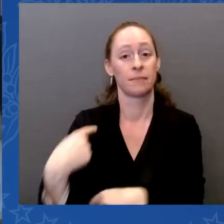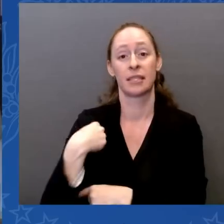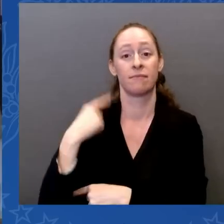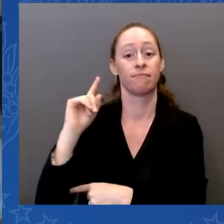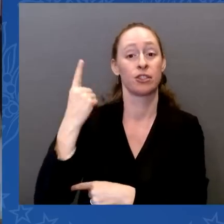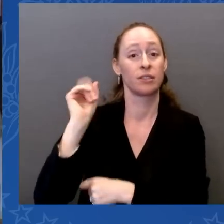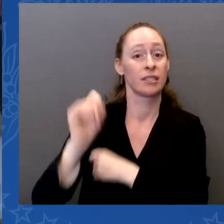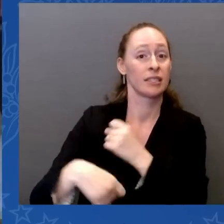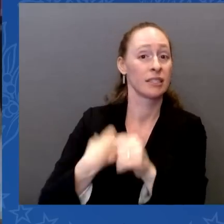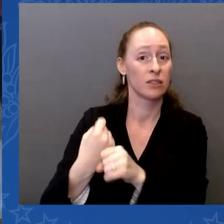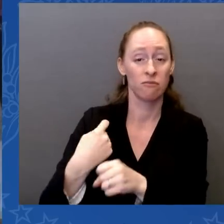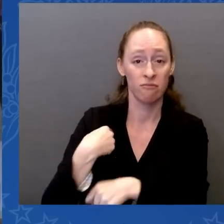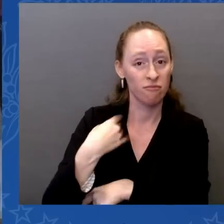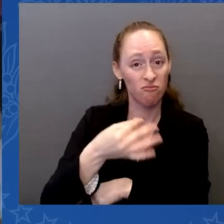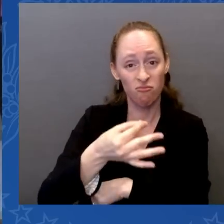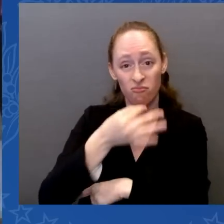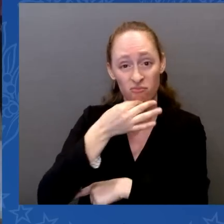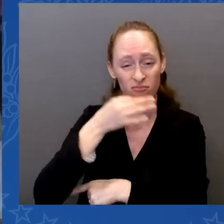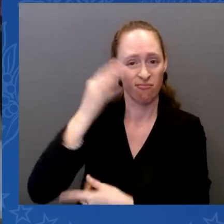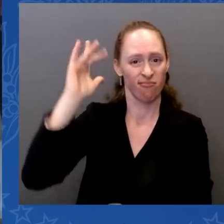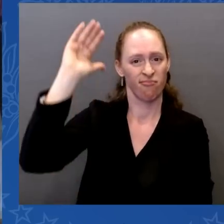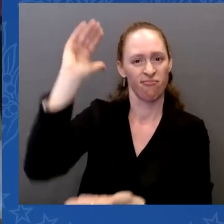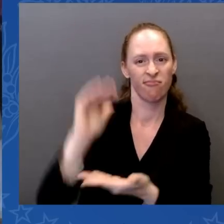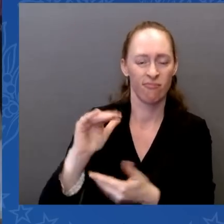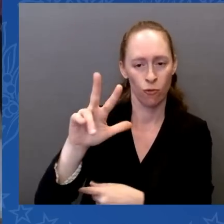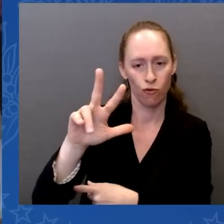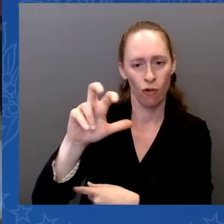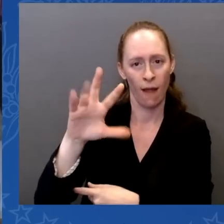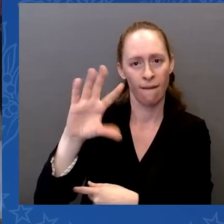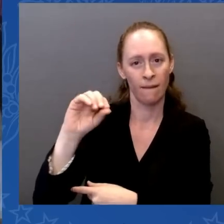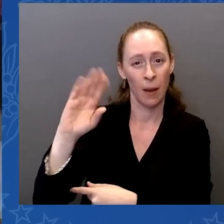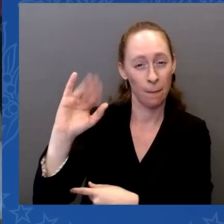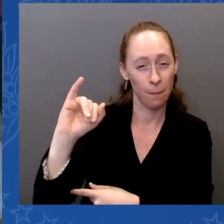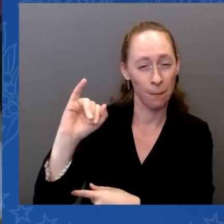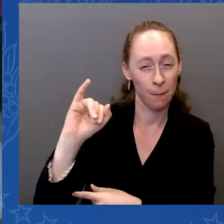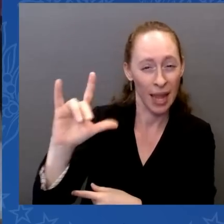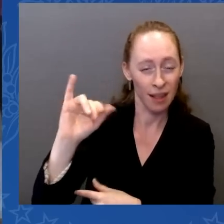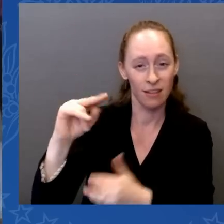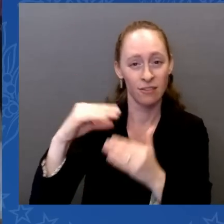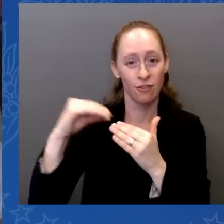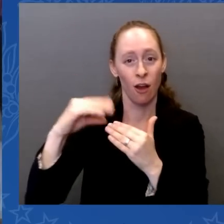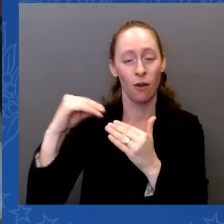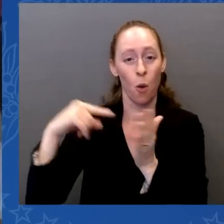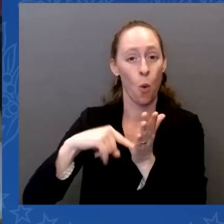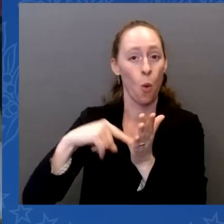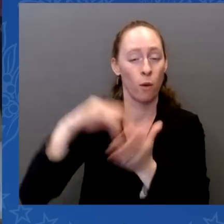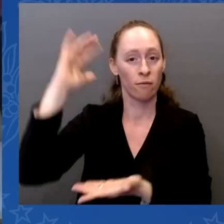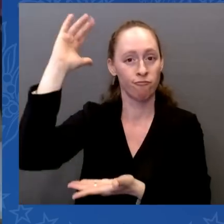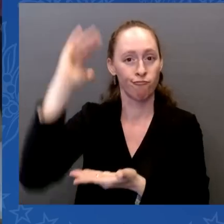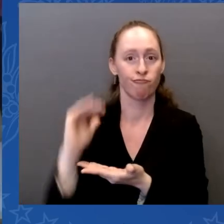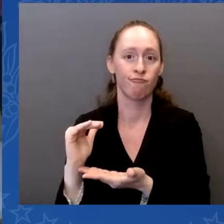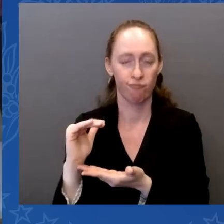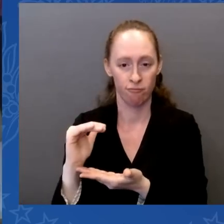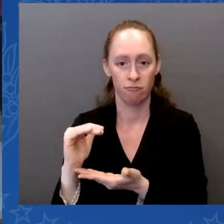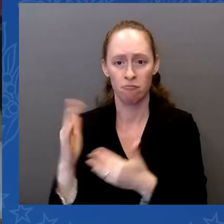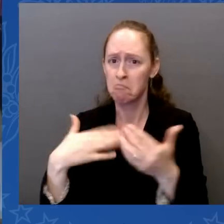And even with some student loan forgiveness and all the cost of all these things, we're still -- we're on track to reduce the deficit this year --